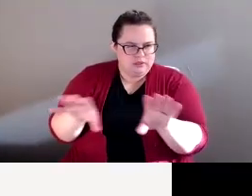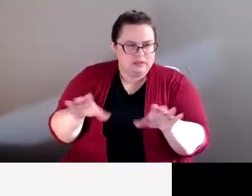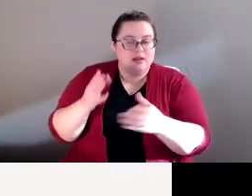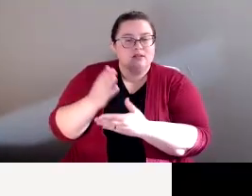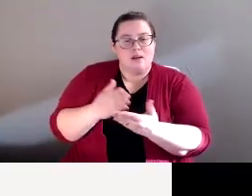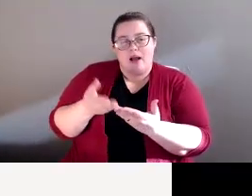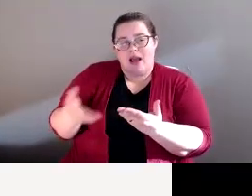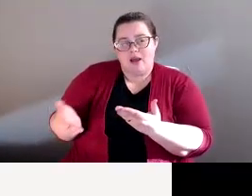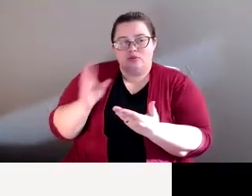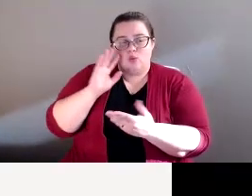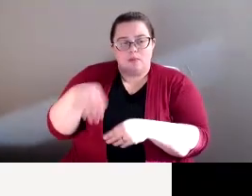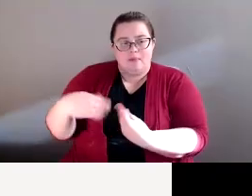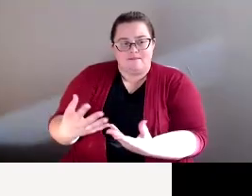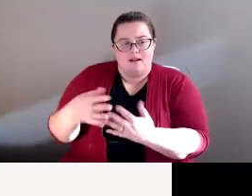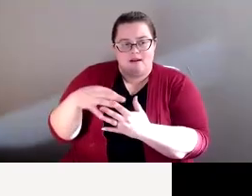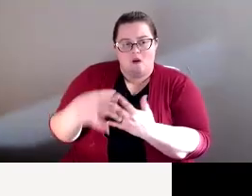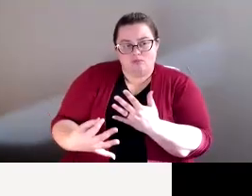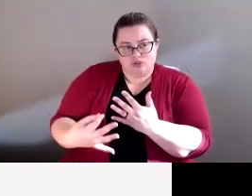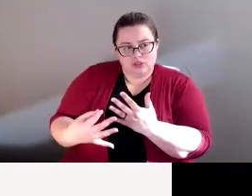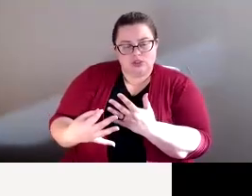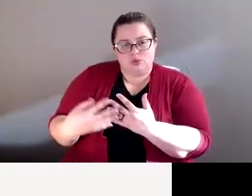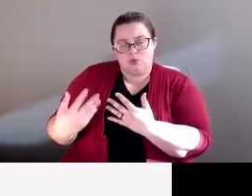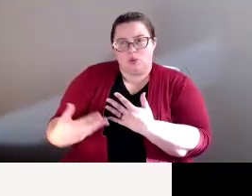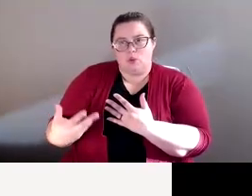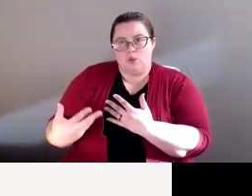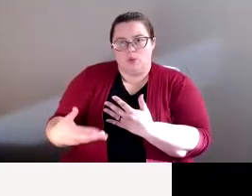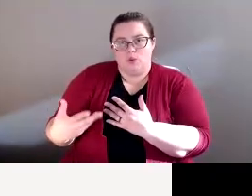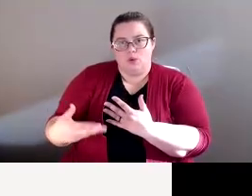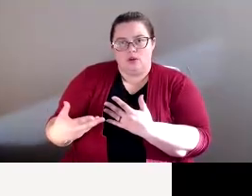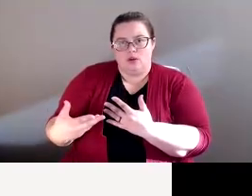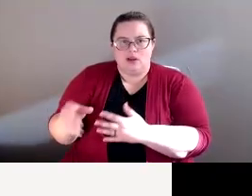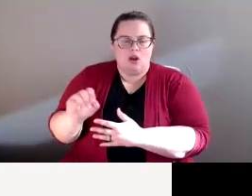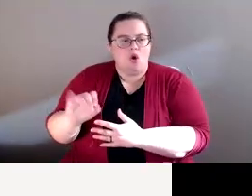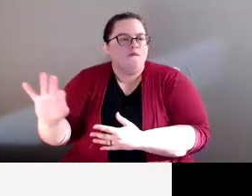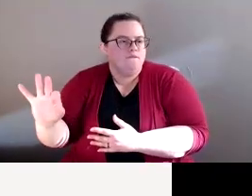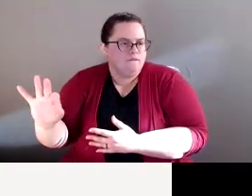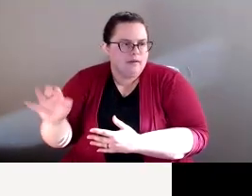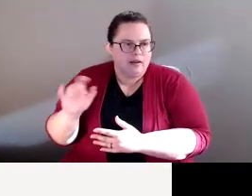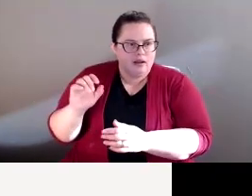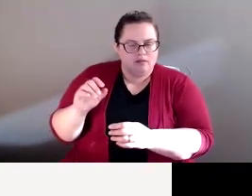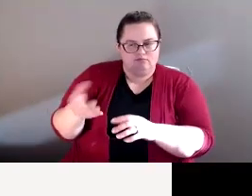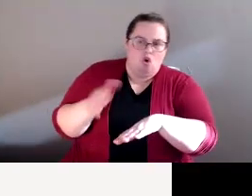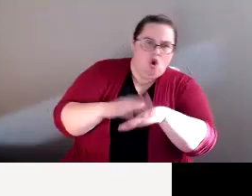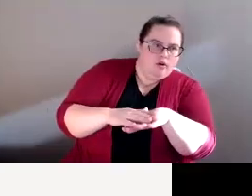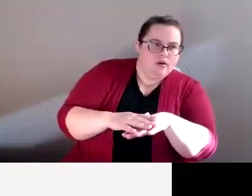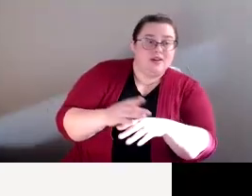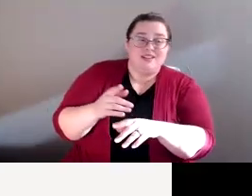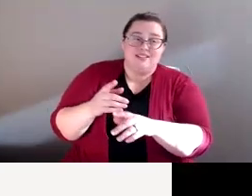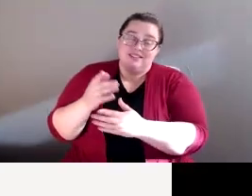will give us the option to be, you know, to turn it off or turn it on, but others will just automatically be there.